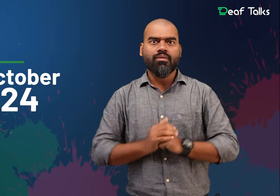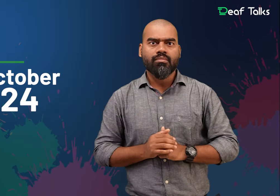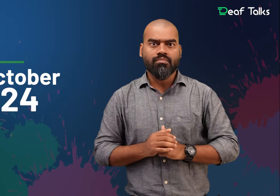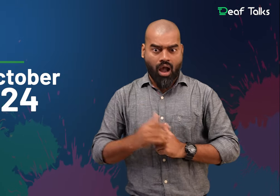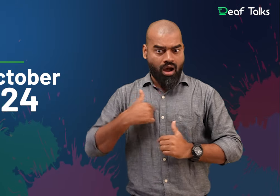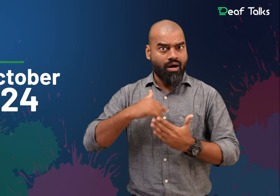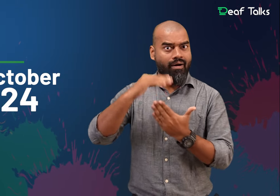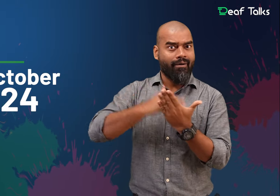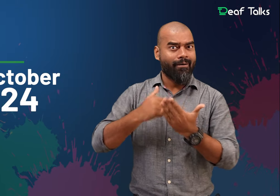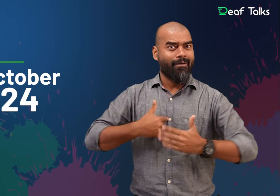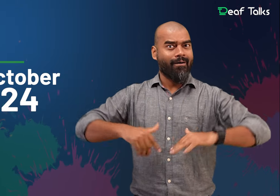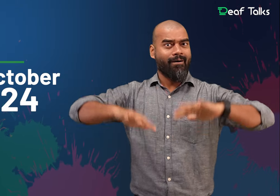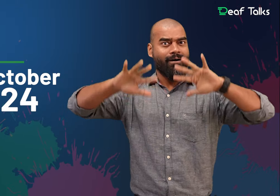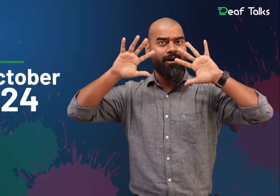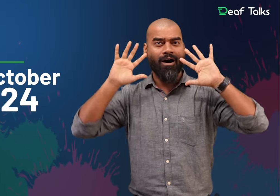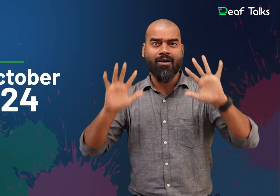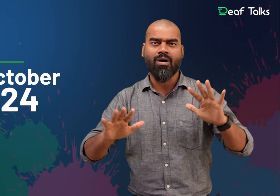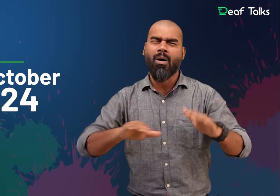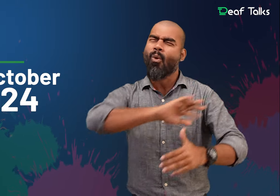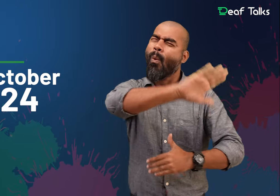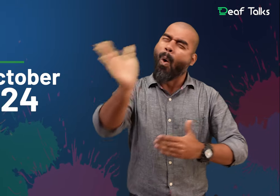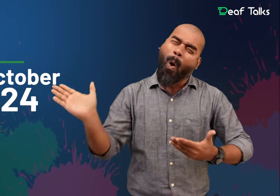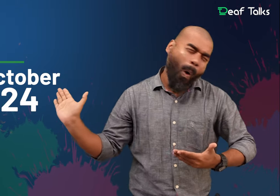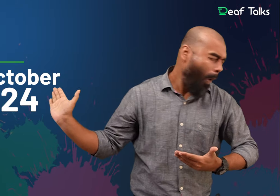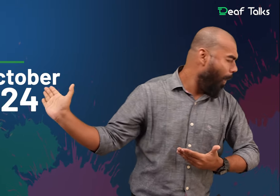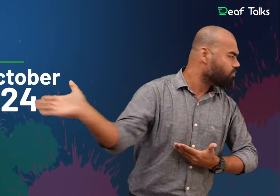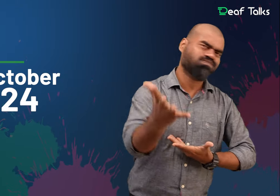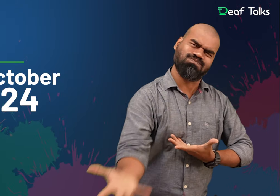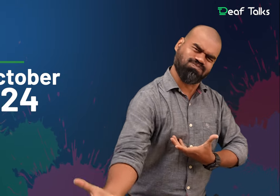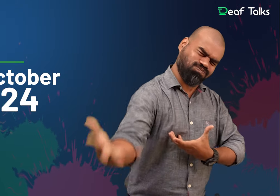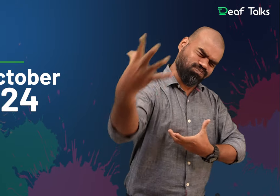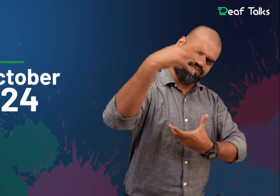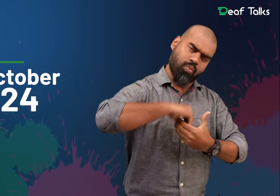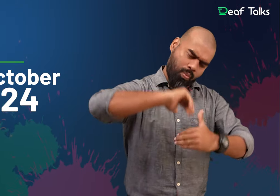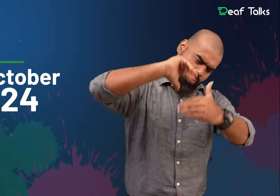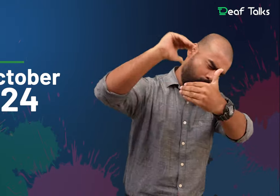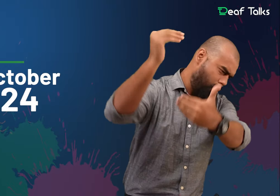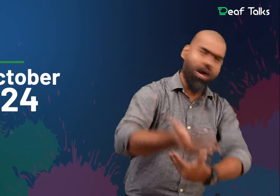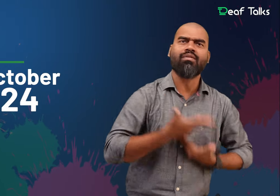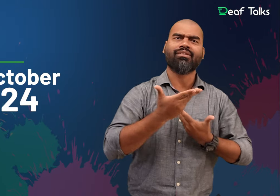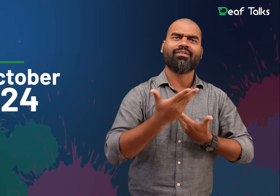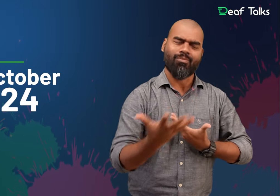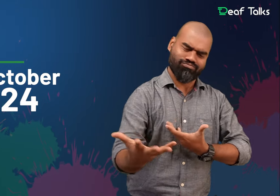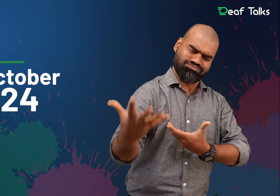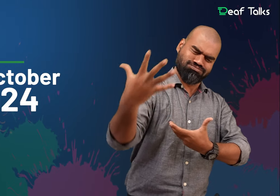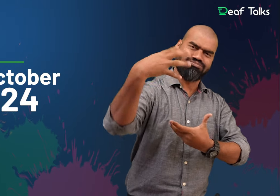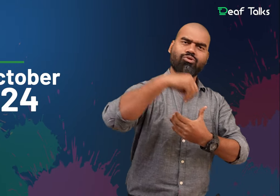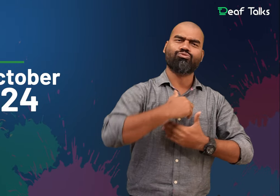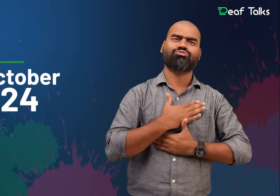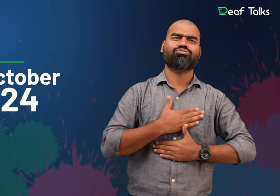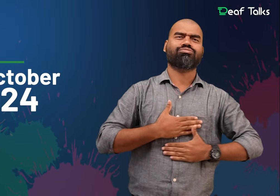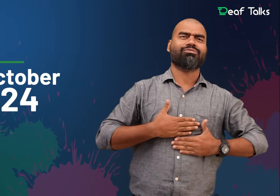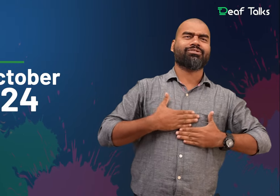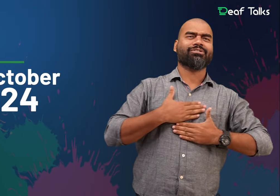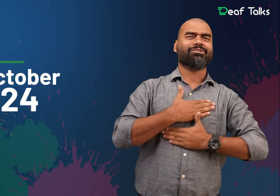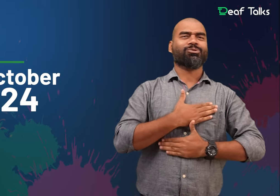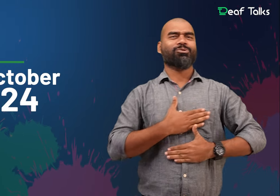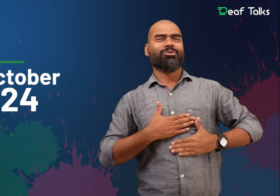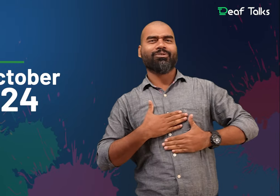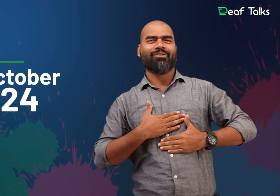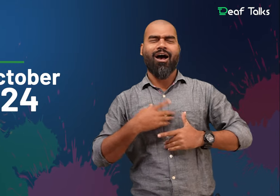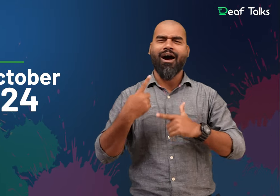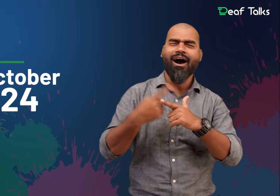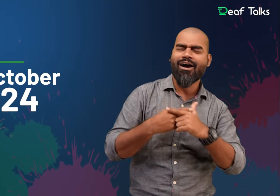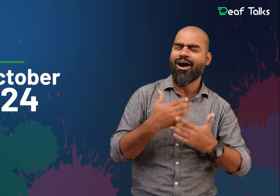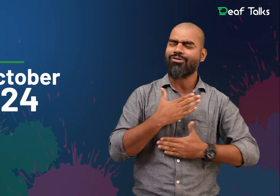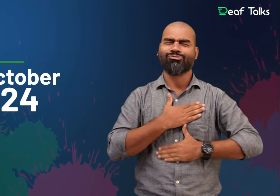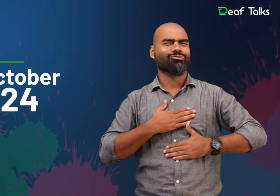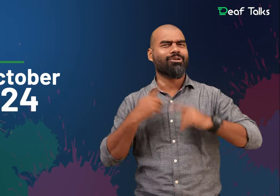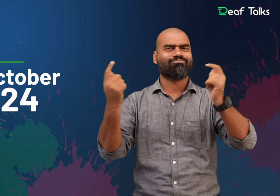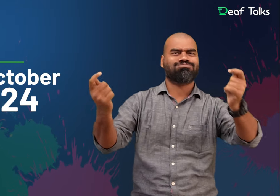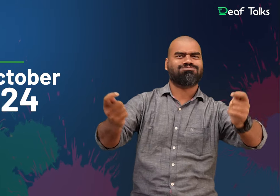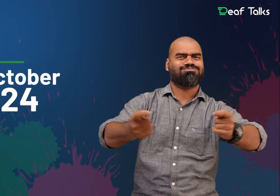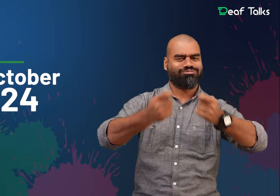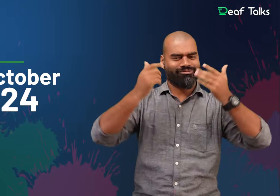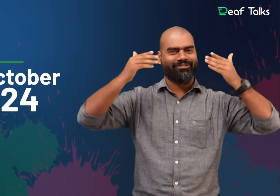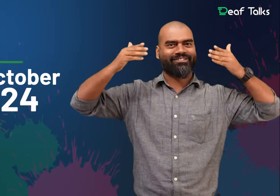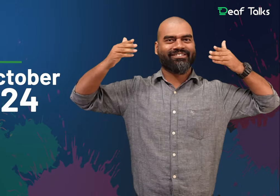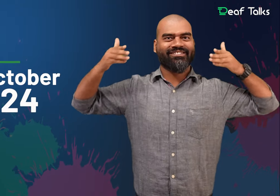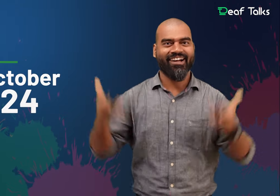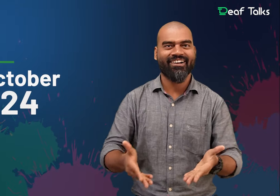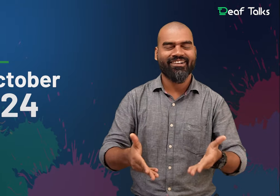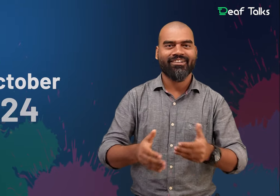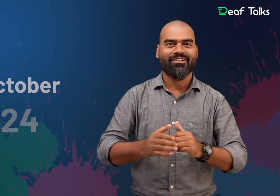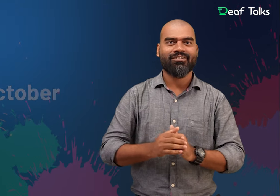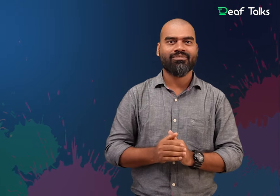Join us for an exciting and fun-filled day featuring: